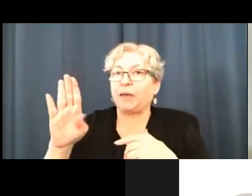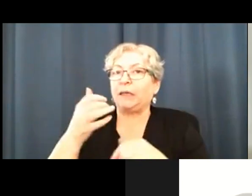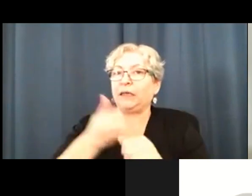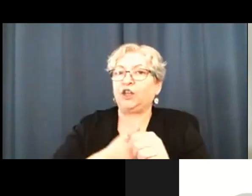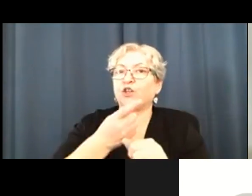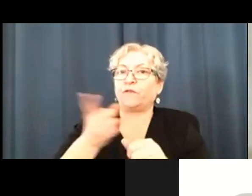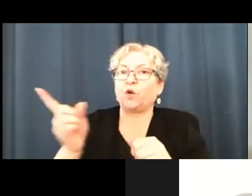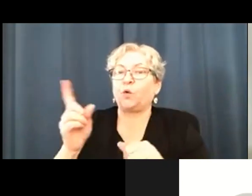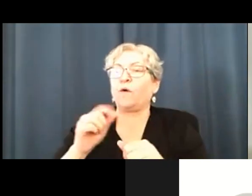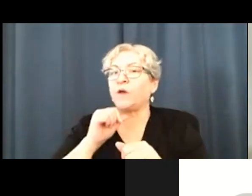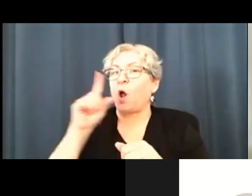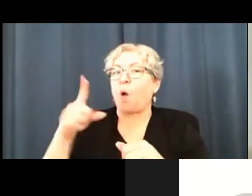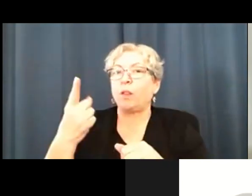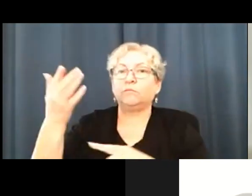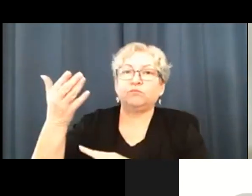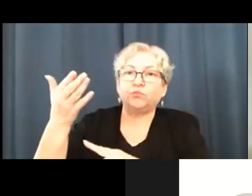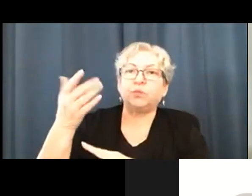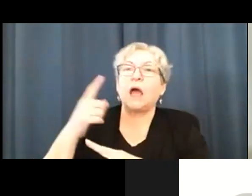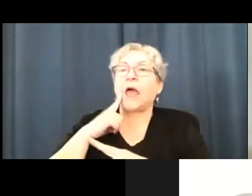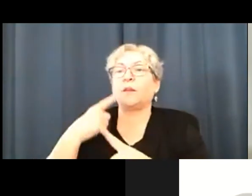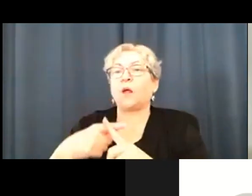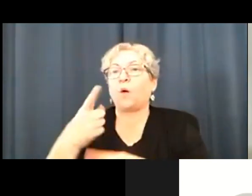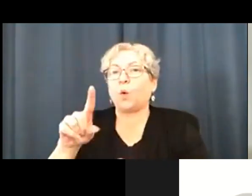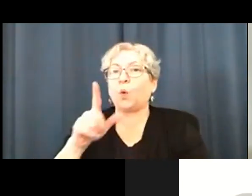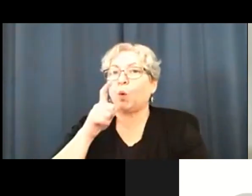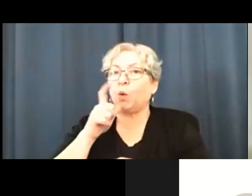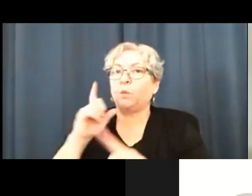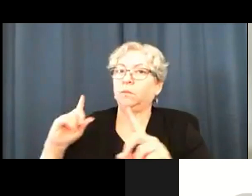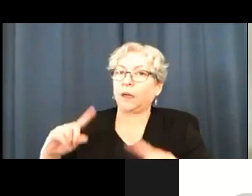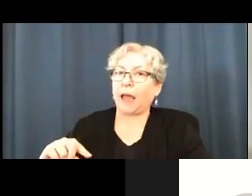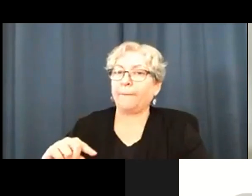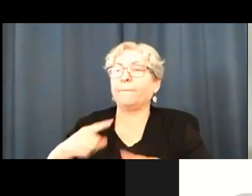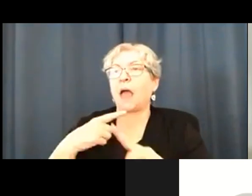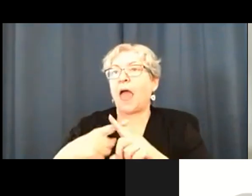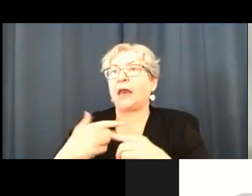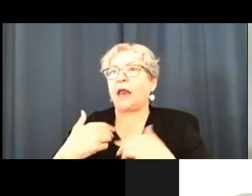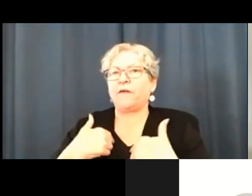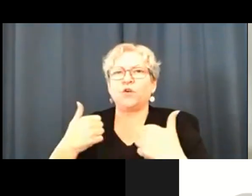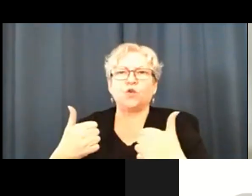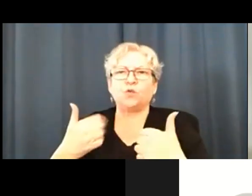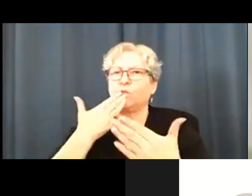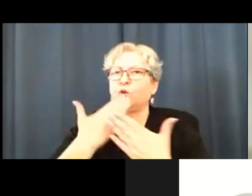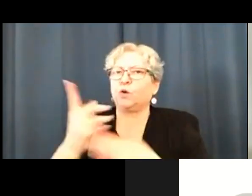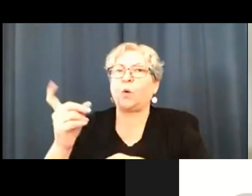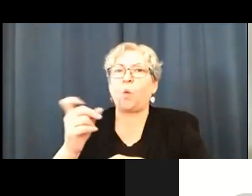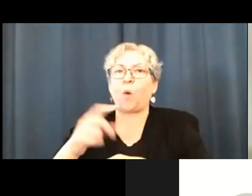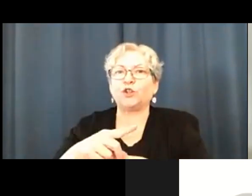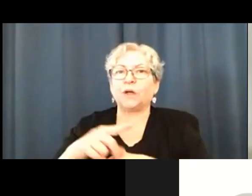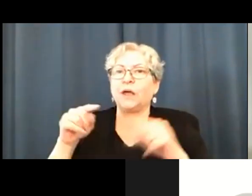for not only presenting, but for those who have attended and have such great questions. This is a growing field